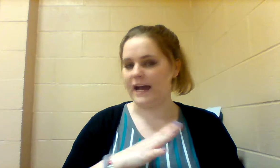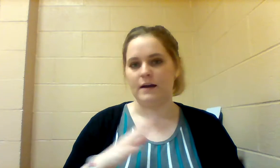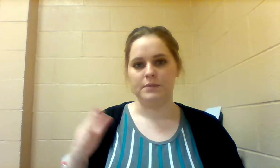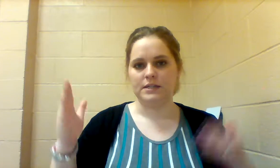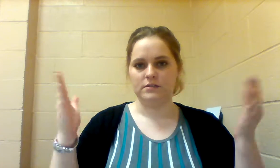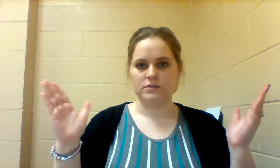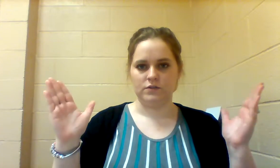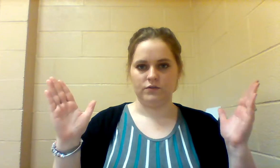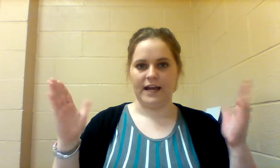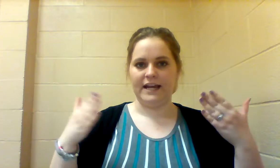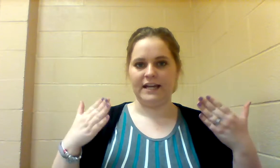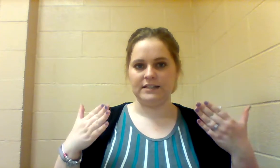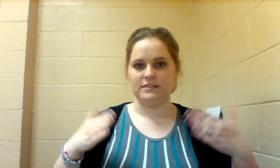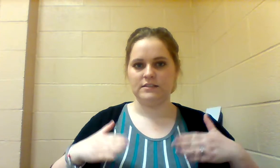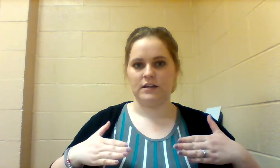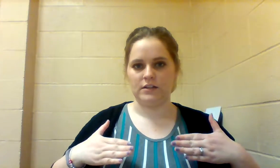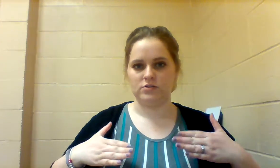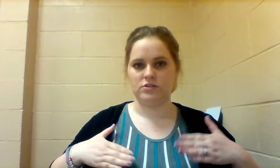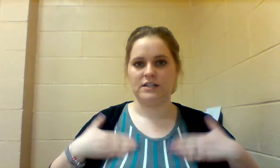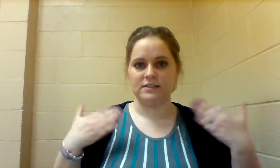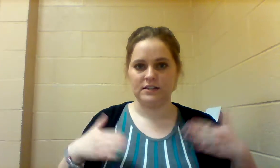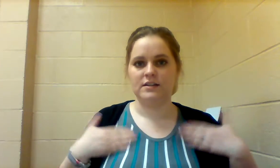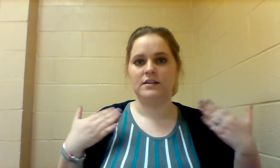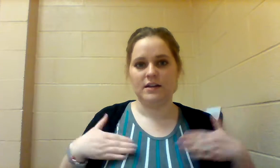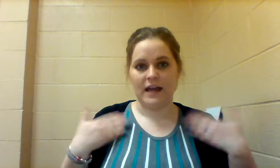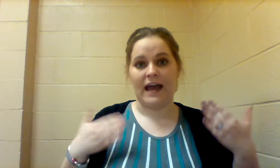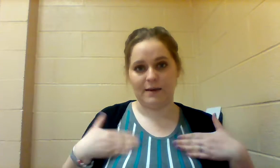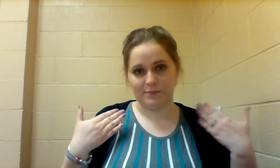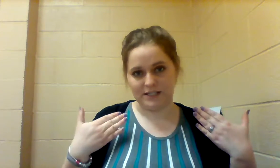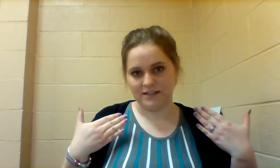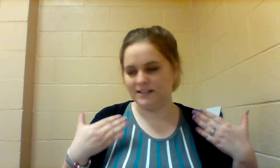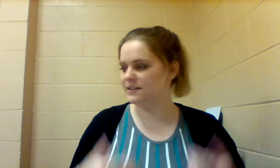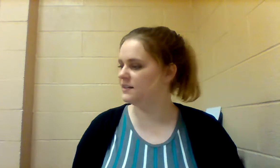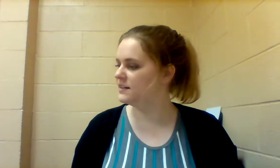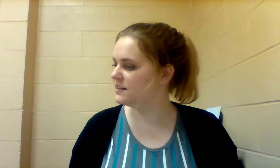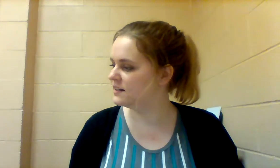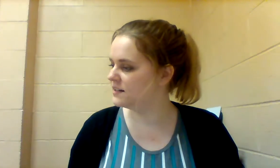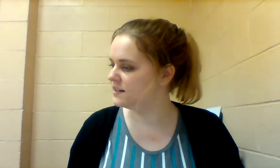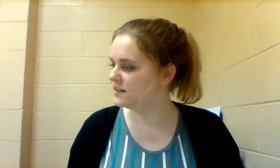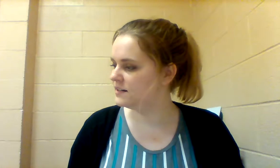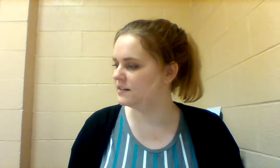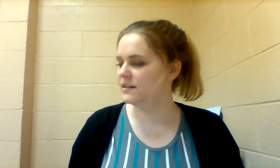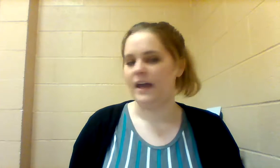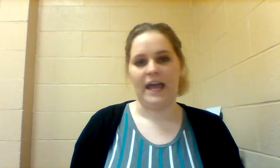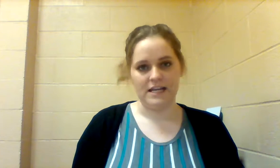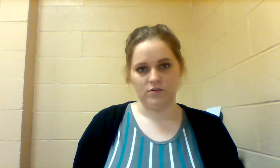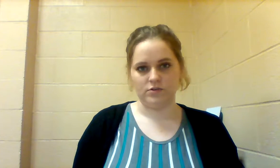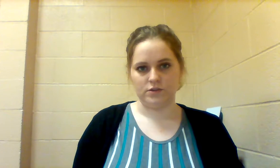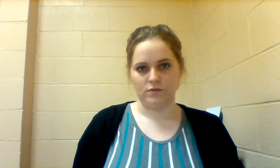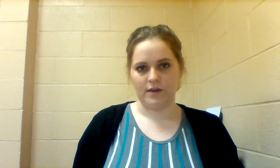HAPPY so flat hands against your chest HAPPY HATE or DON'T LIKE